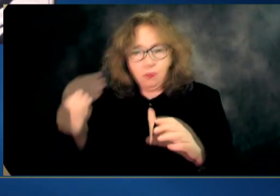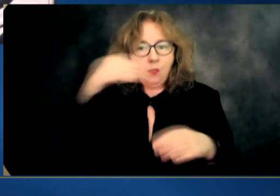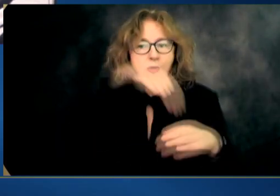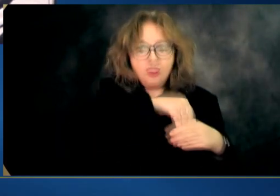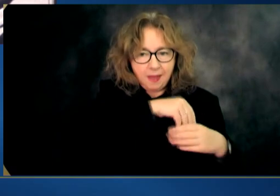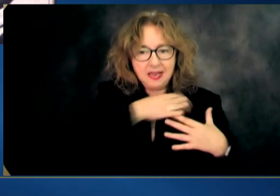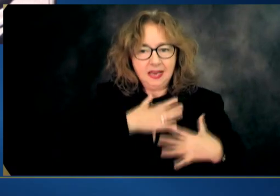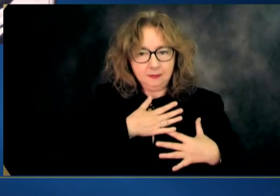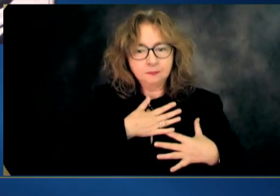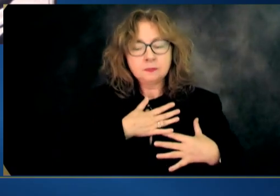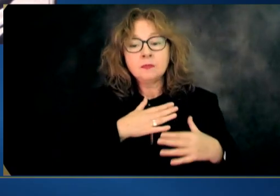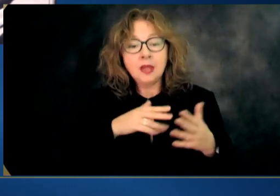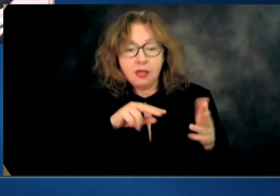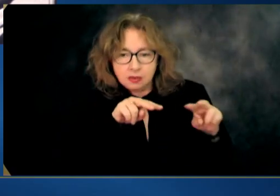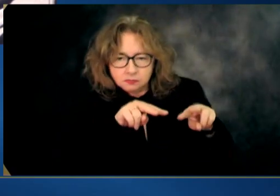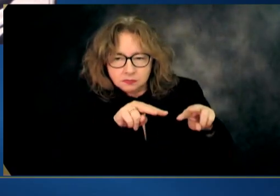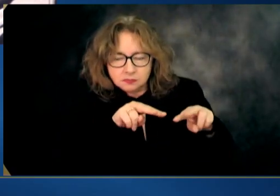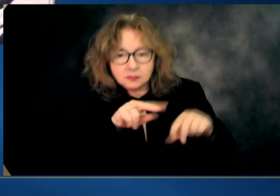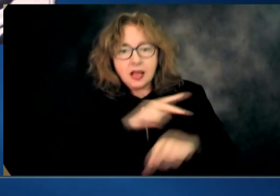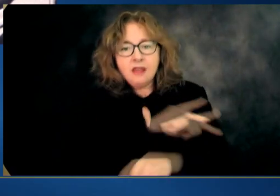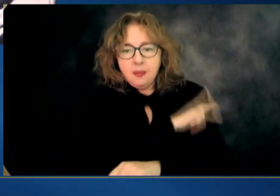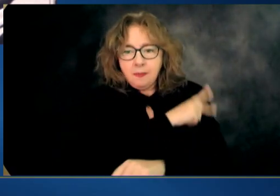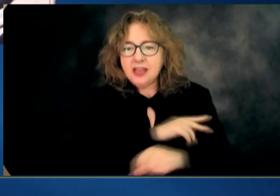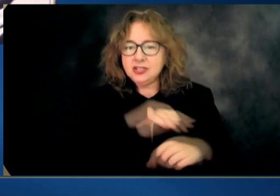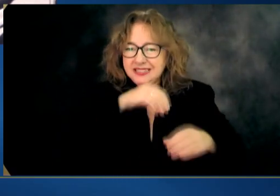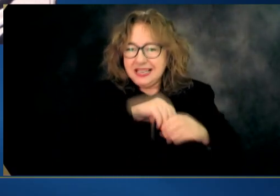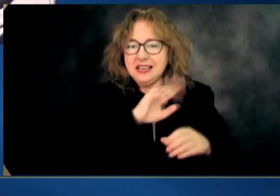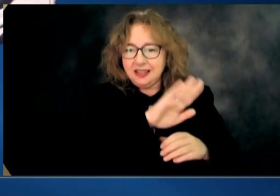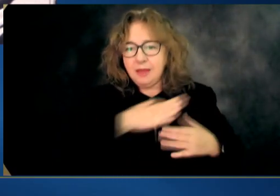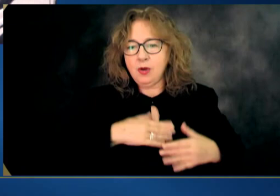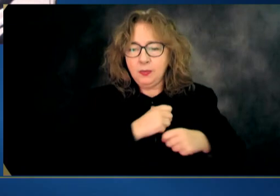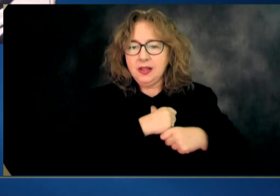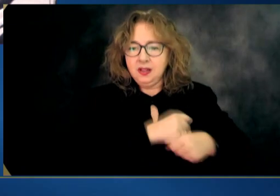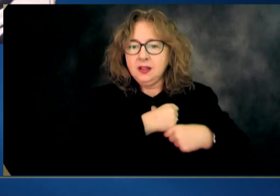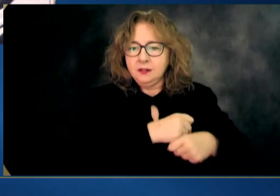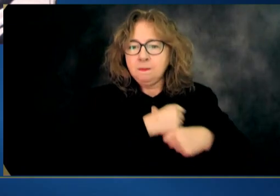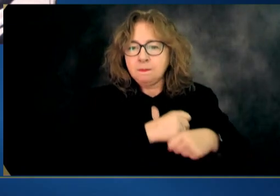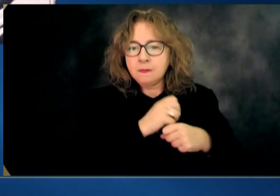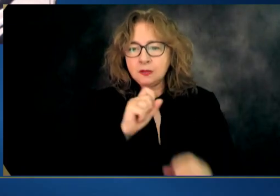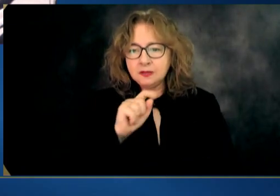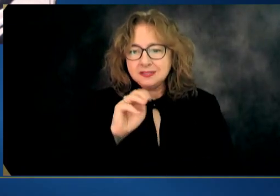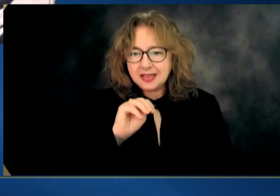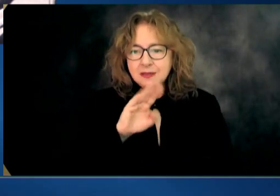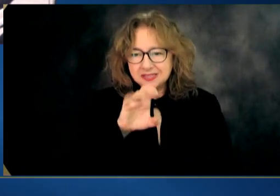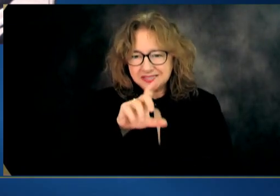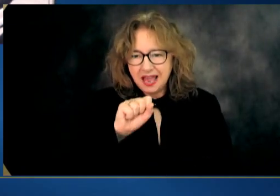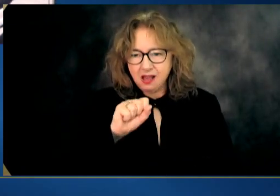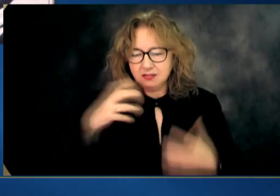that patient then make those stem cells, which will modulate sickle cell disease.